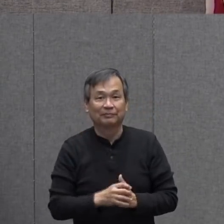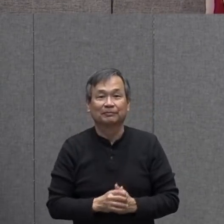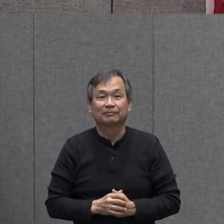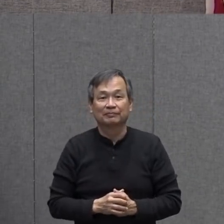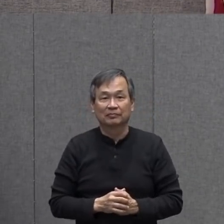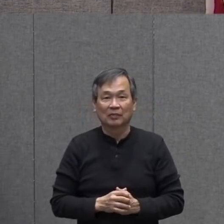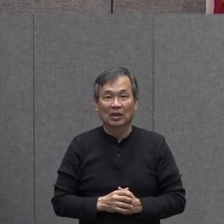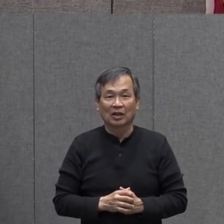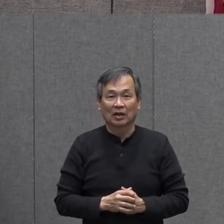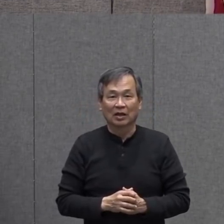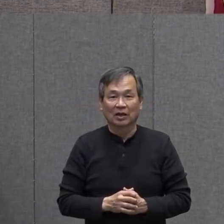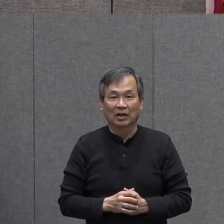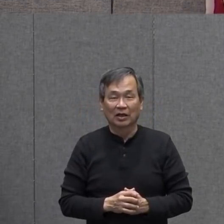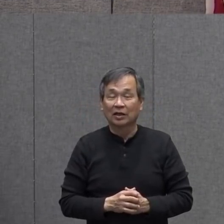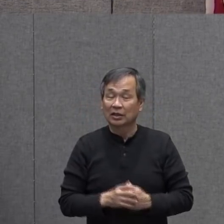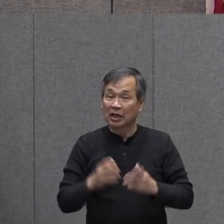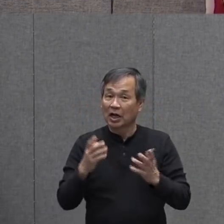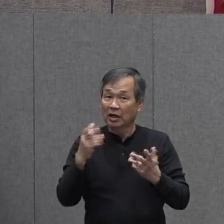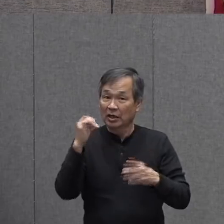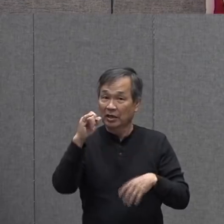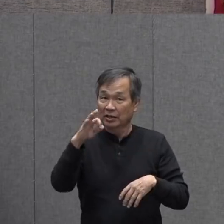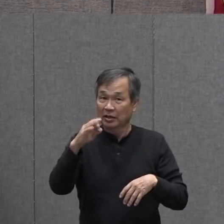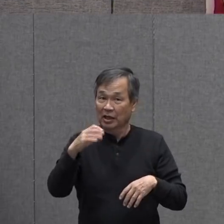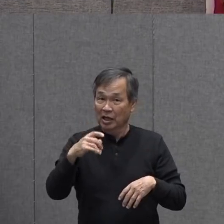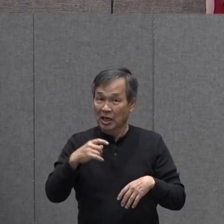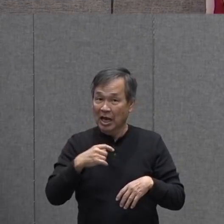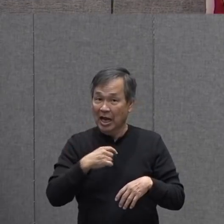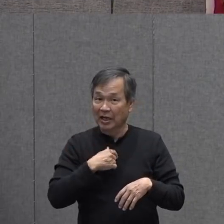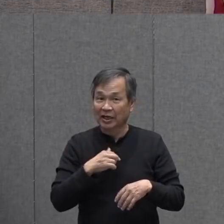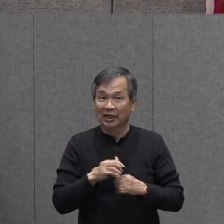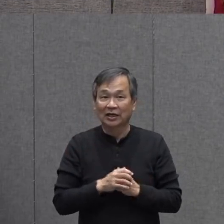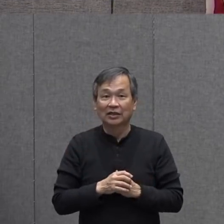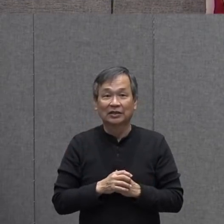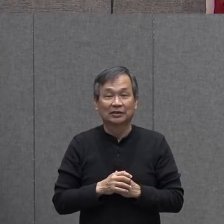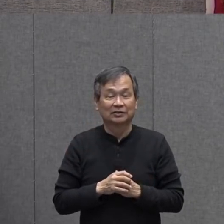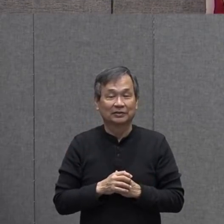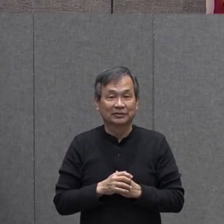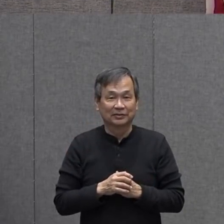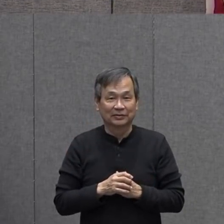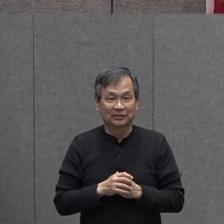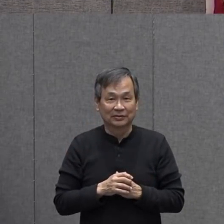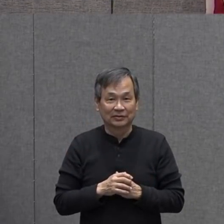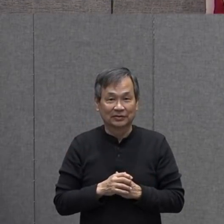And when I take a closer look, I have to push on the side of the block